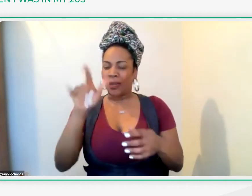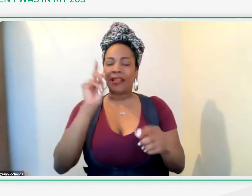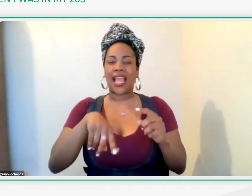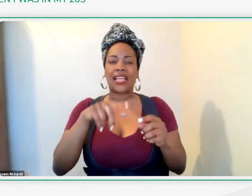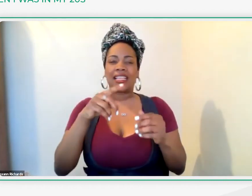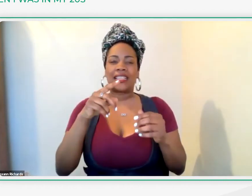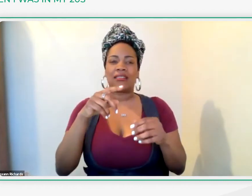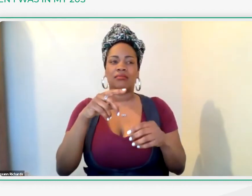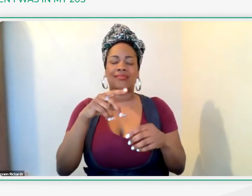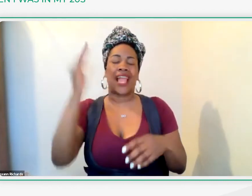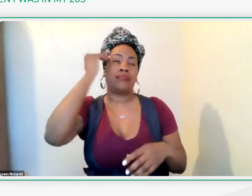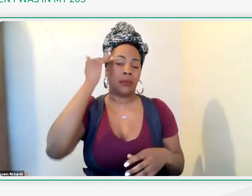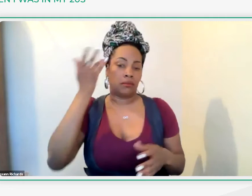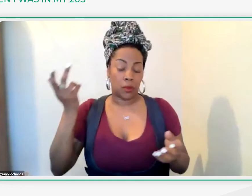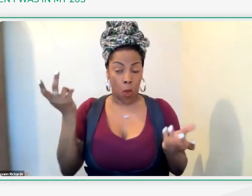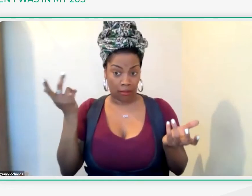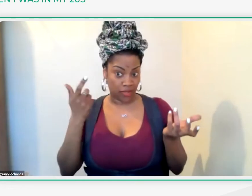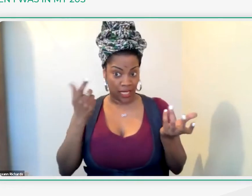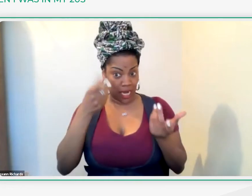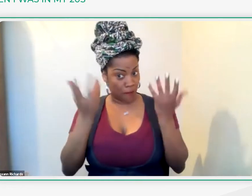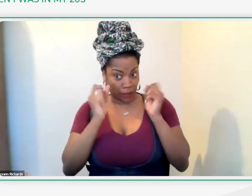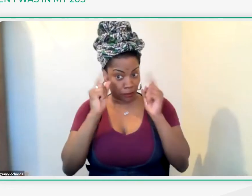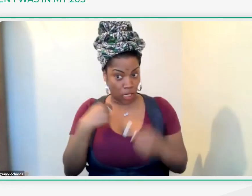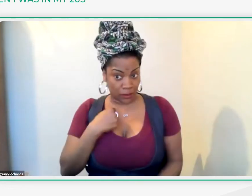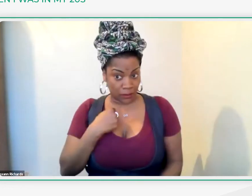I'm wondering which one are you all going to pick.